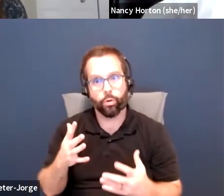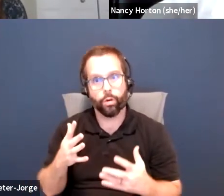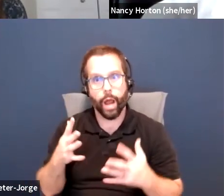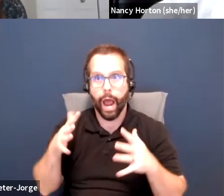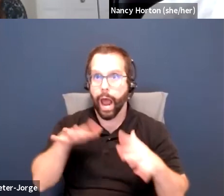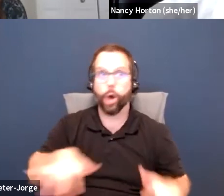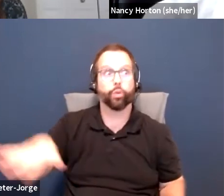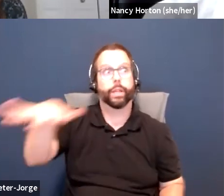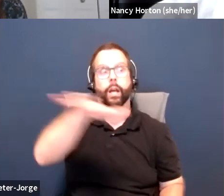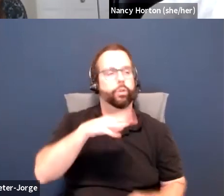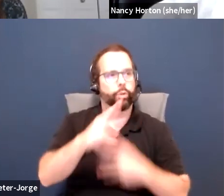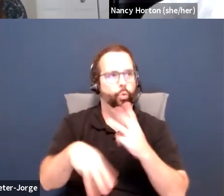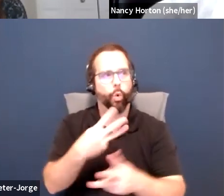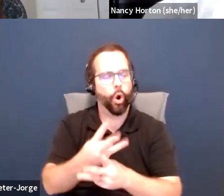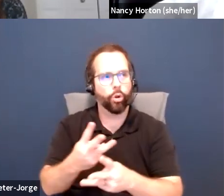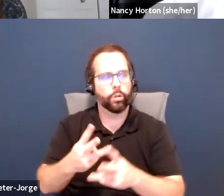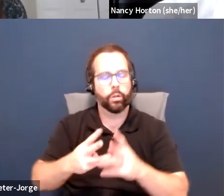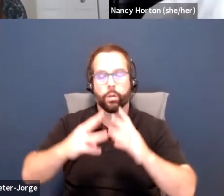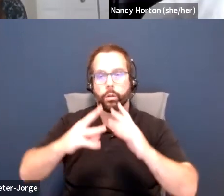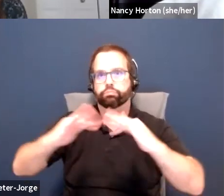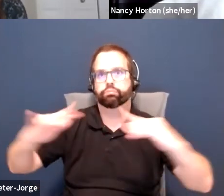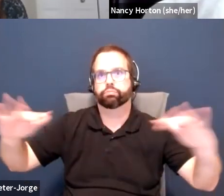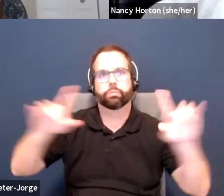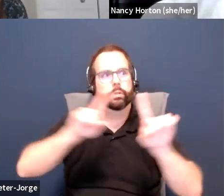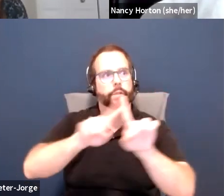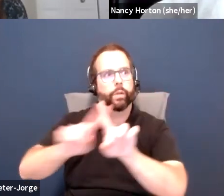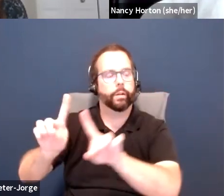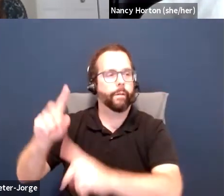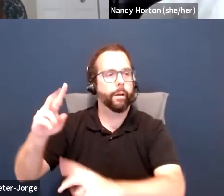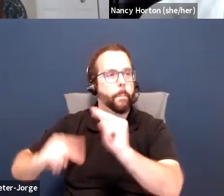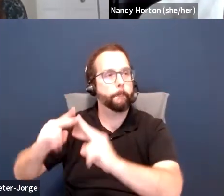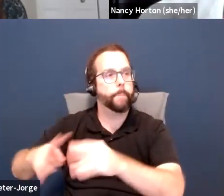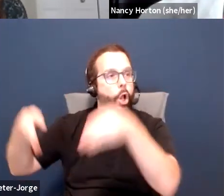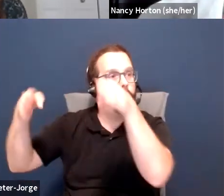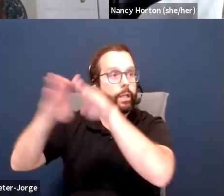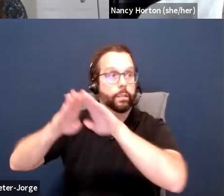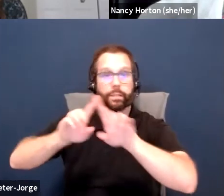achievable or doable at all. So as I am sure most folks know, you know, there's a lot of variety out there in